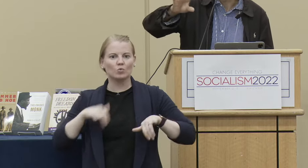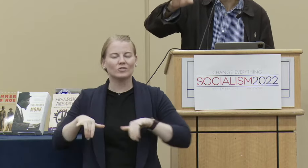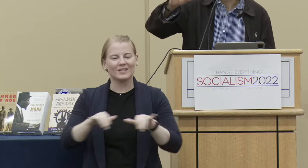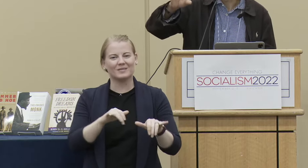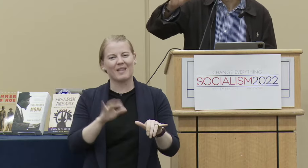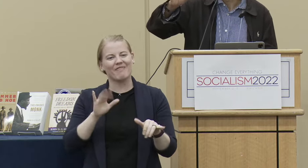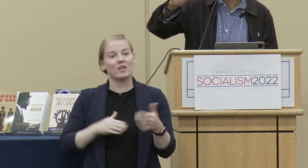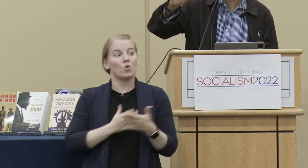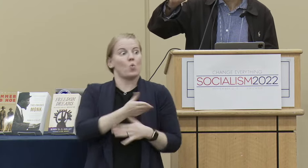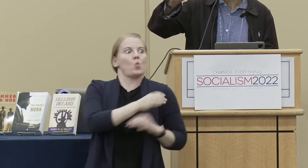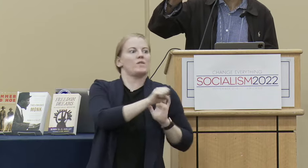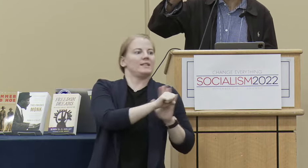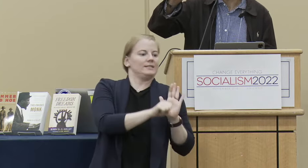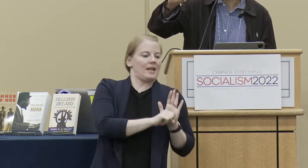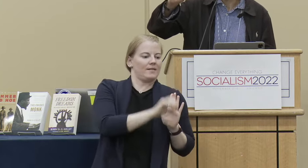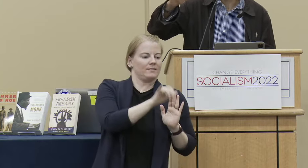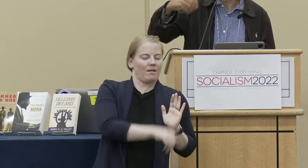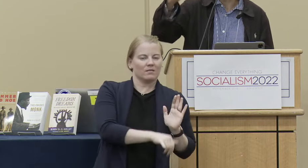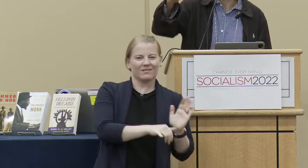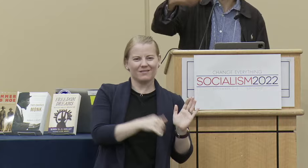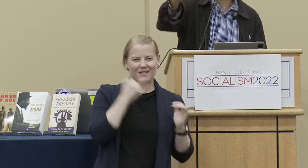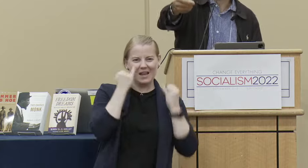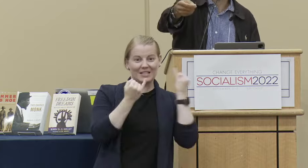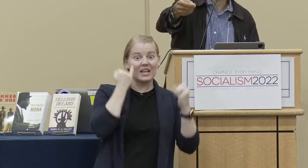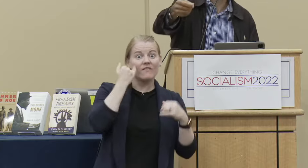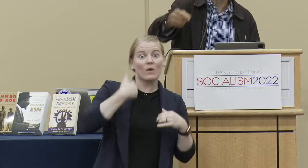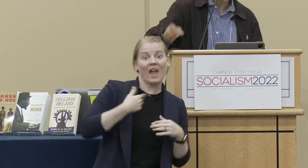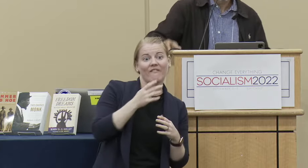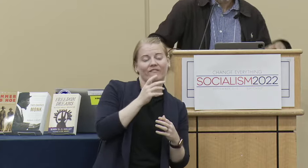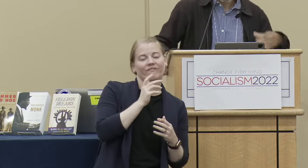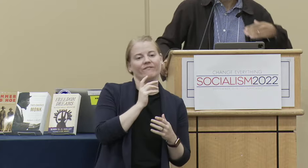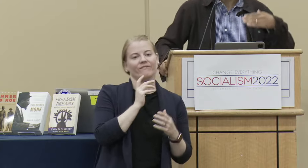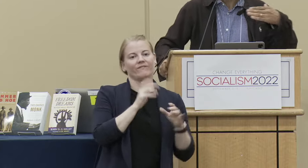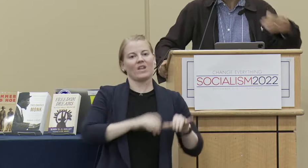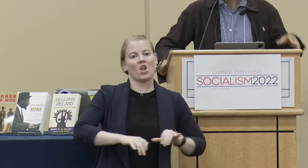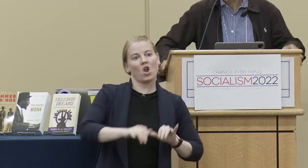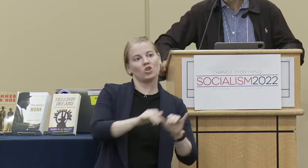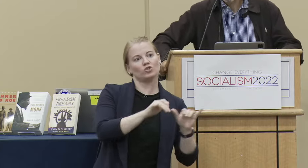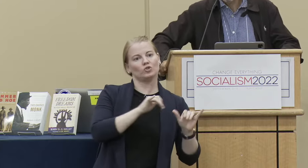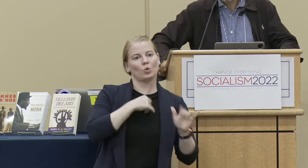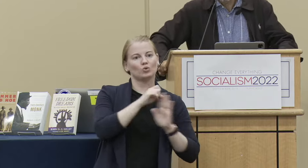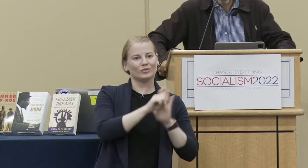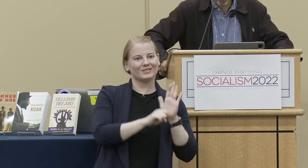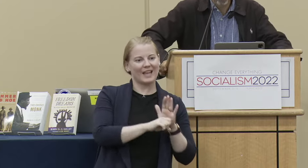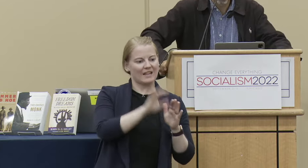led to a slew of popular books, the idea that, you know, if we